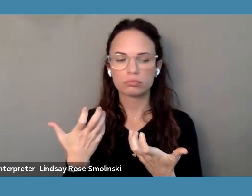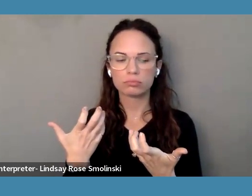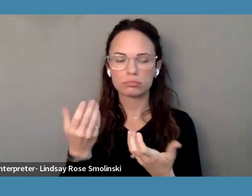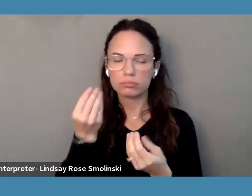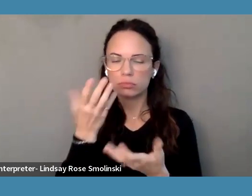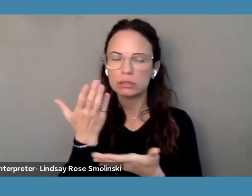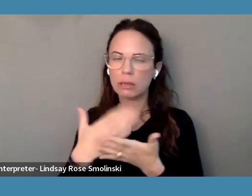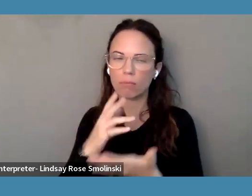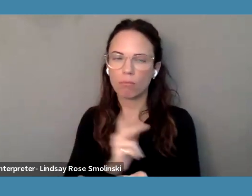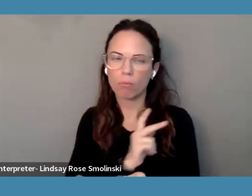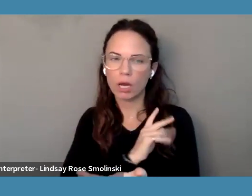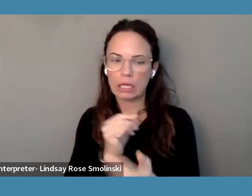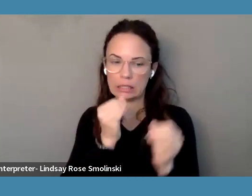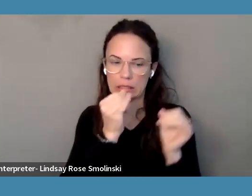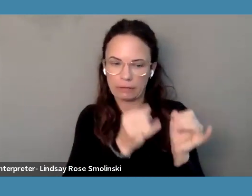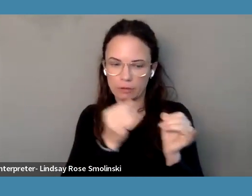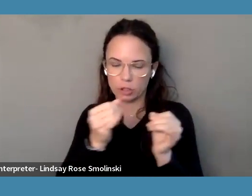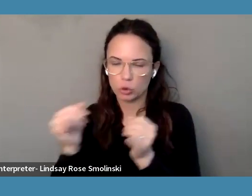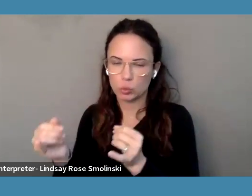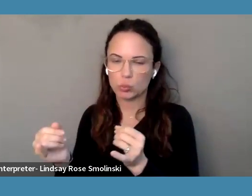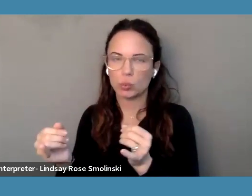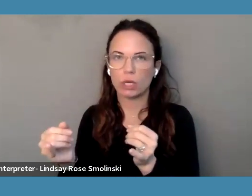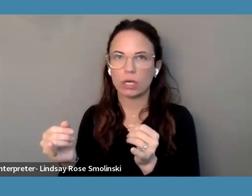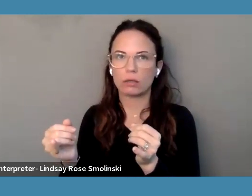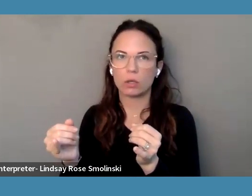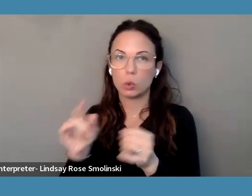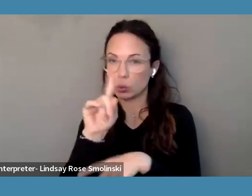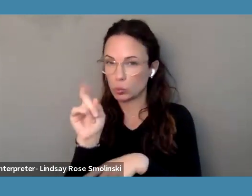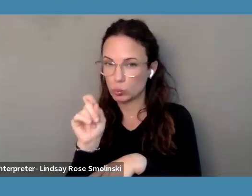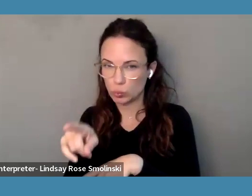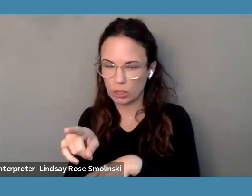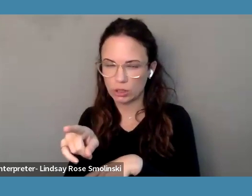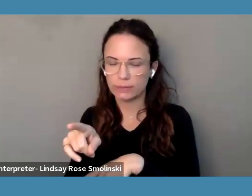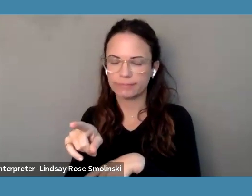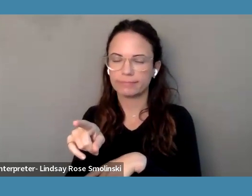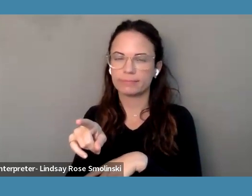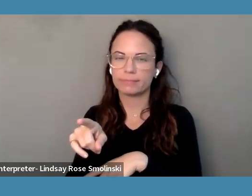and individual questions in our chat and in our Q&A